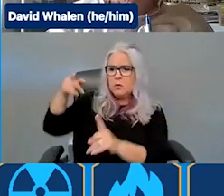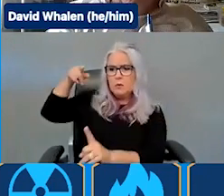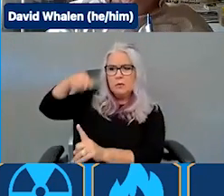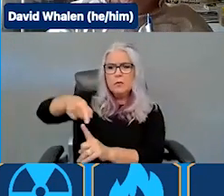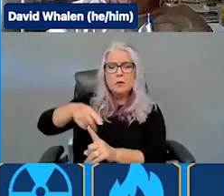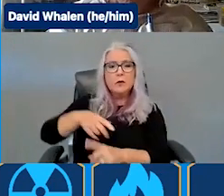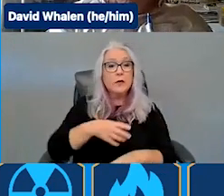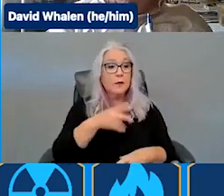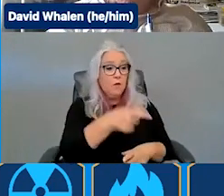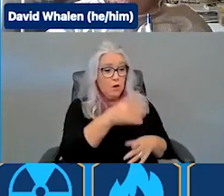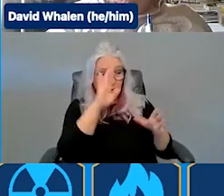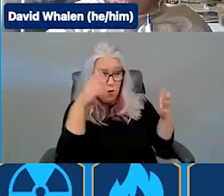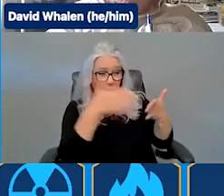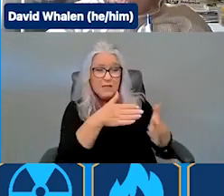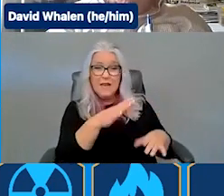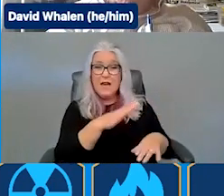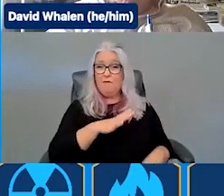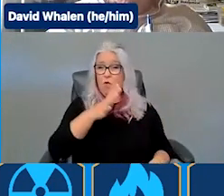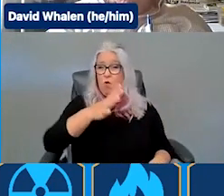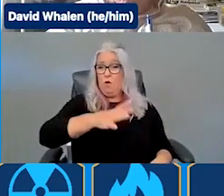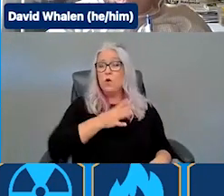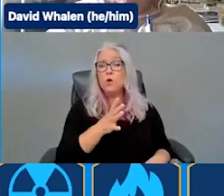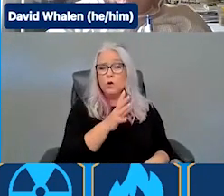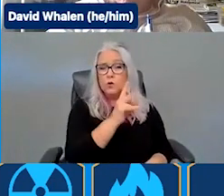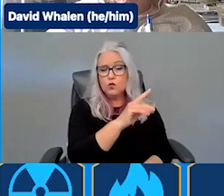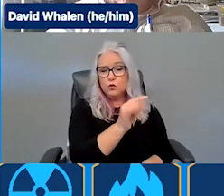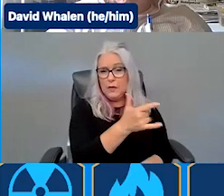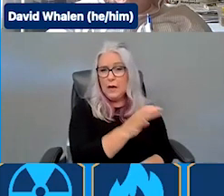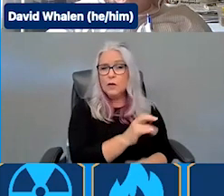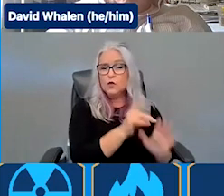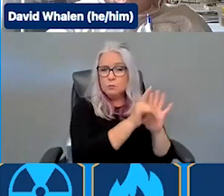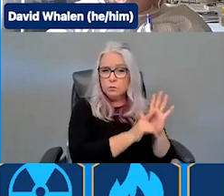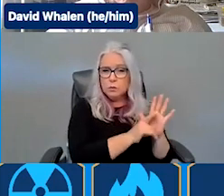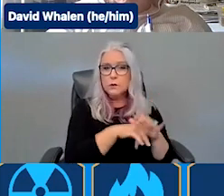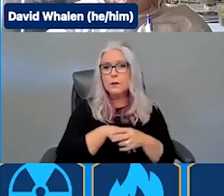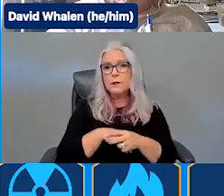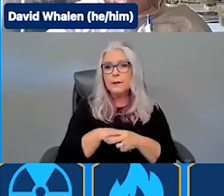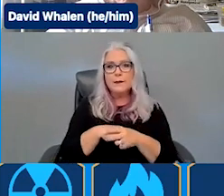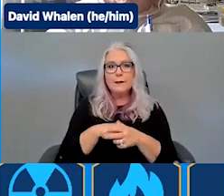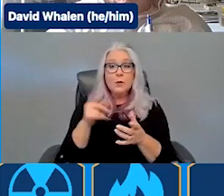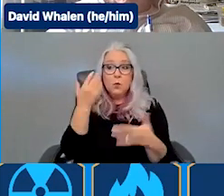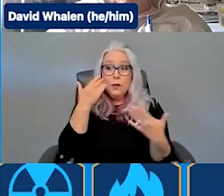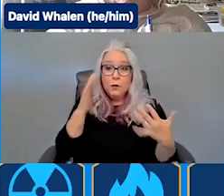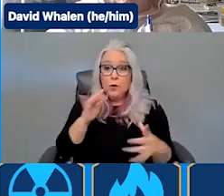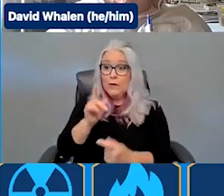formal triage protocols so we don't know how common it was because it was not empirically